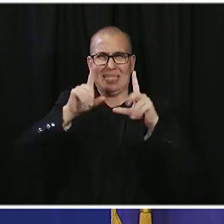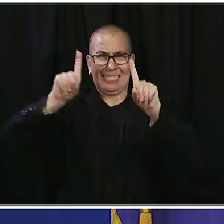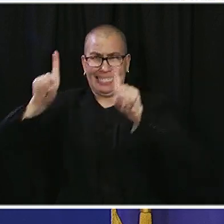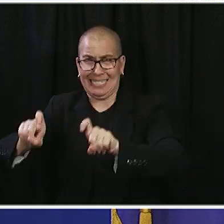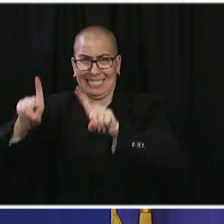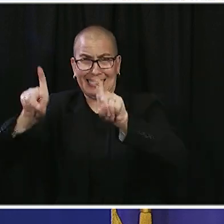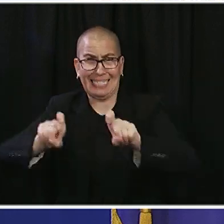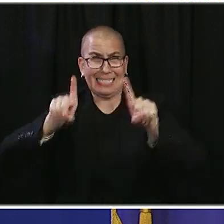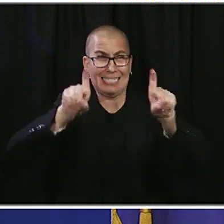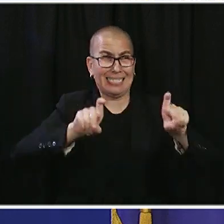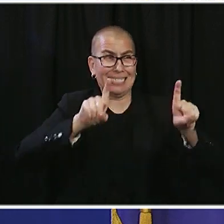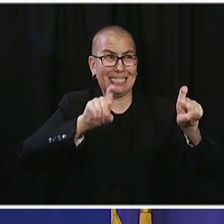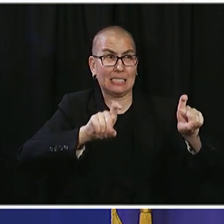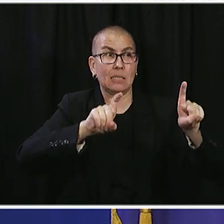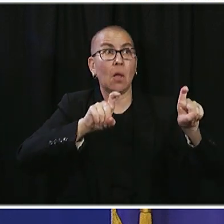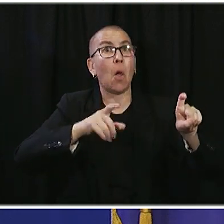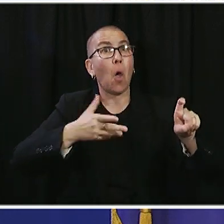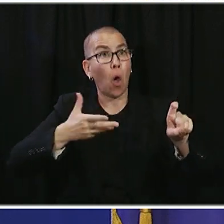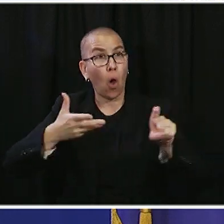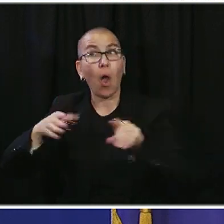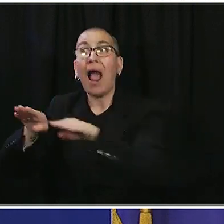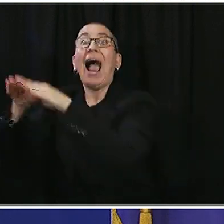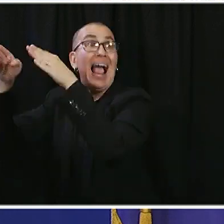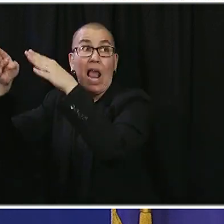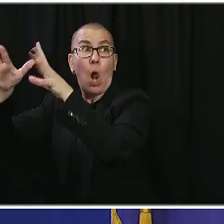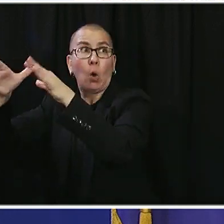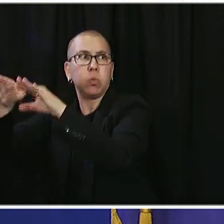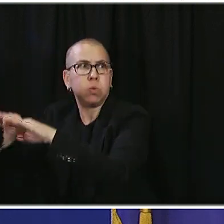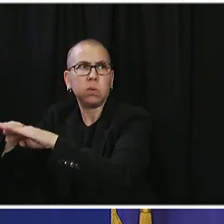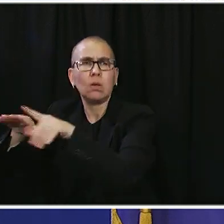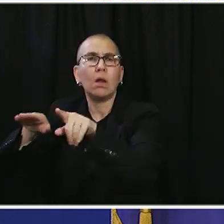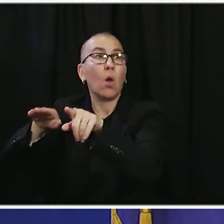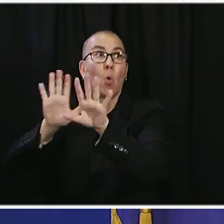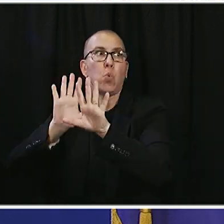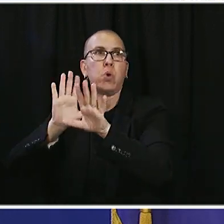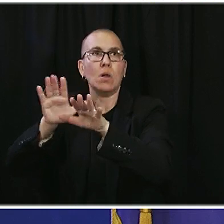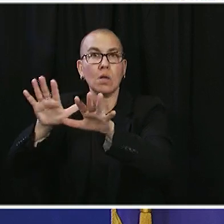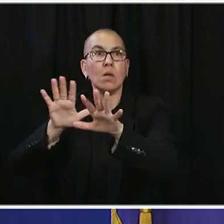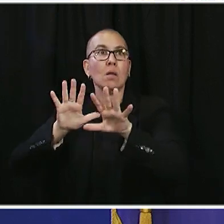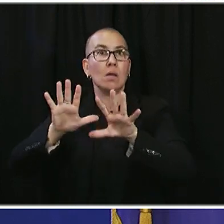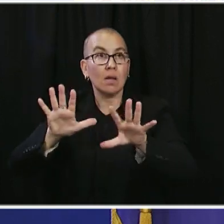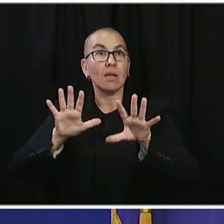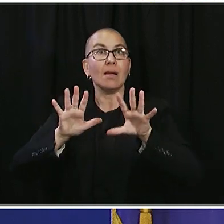DID IT IMPACT THIS DECISION BECAUSE WE DIDN'T HAVE THE 10,000 OR THE 20,000 WE'RE GOING TO?